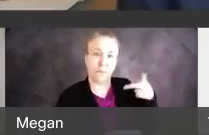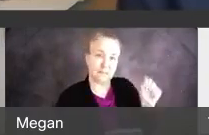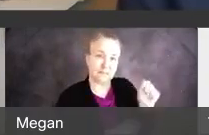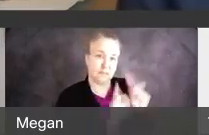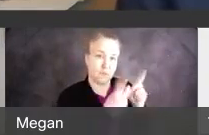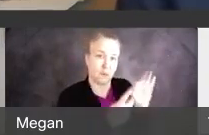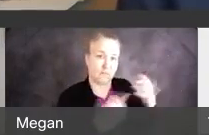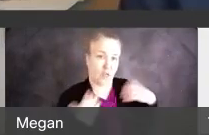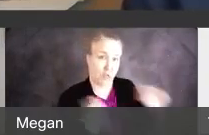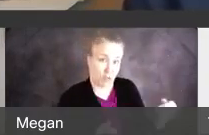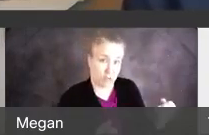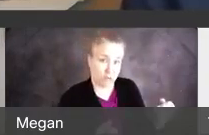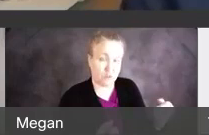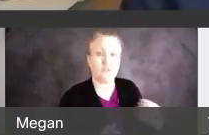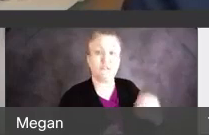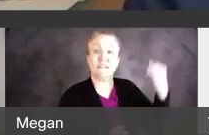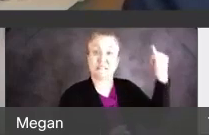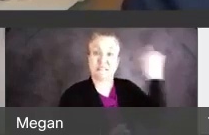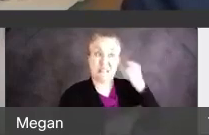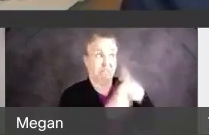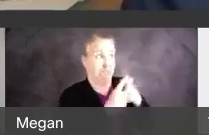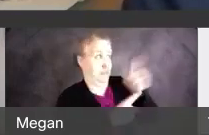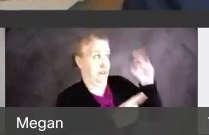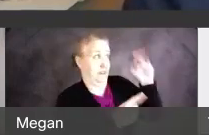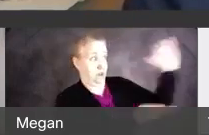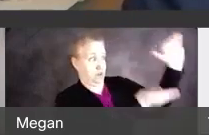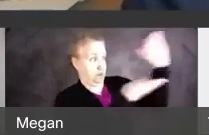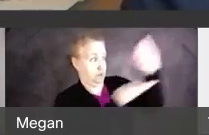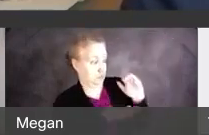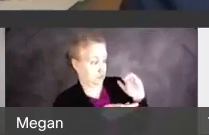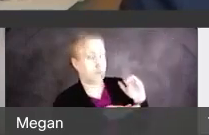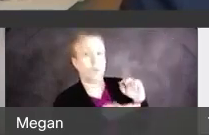If they get their vaccine from Pennsylvania Department of Health, they are supposed to be